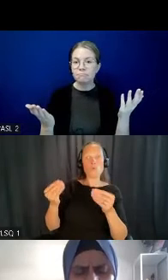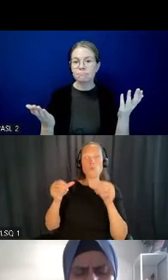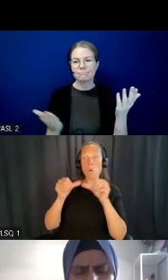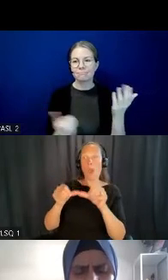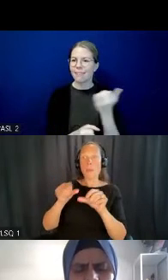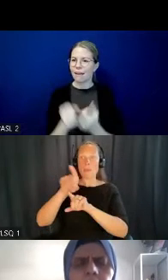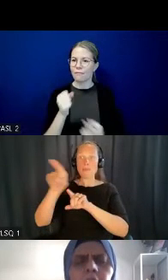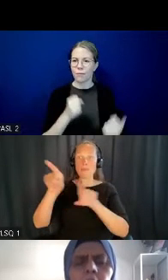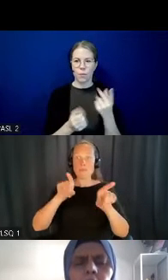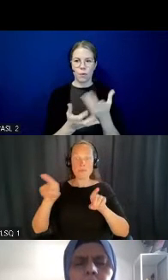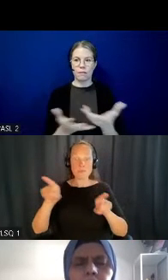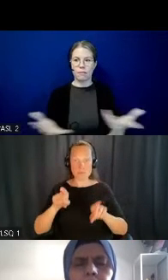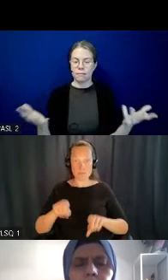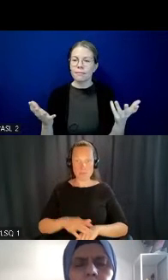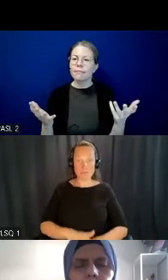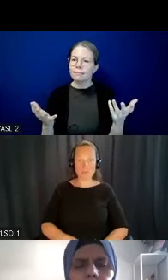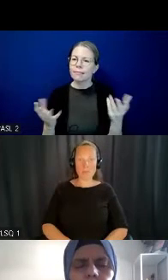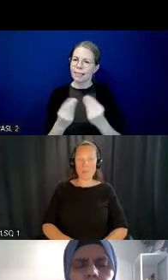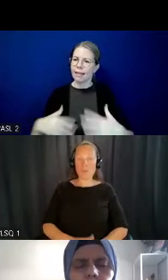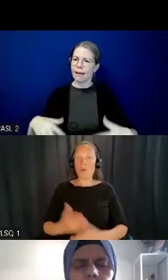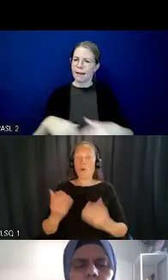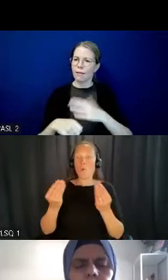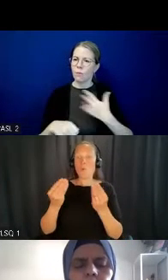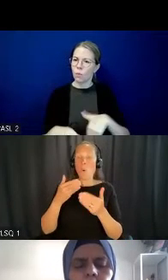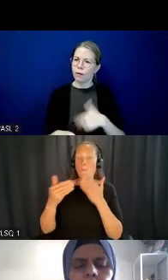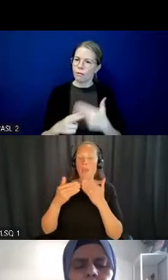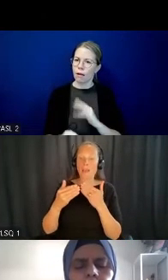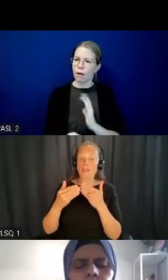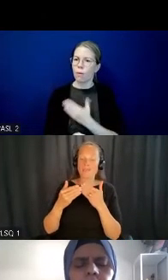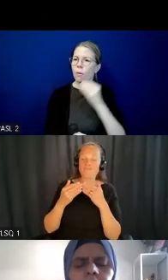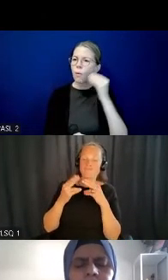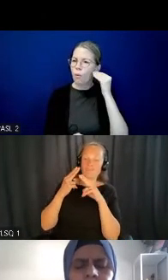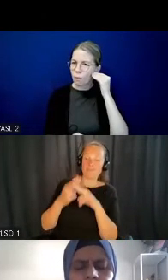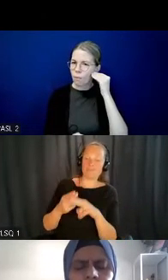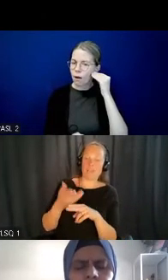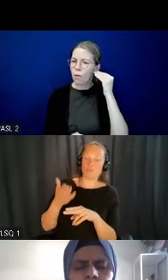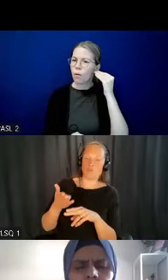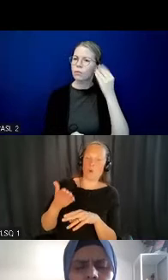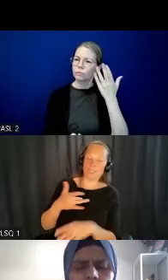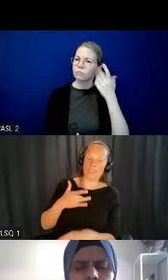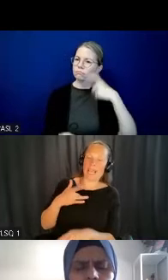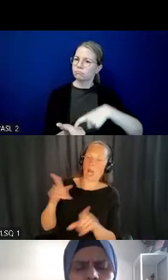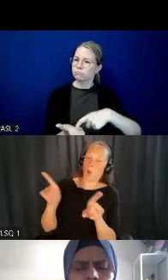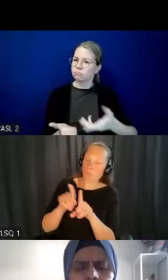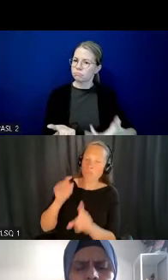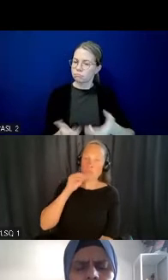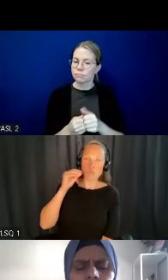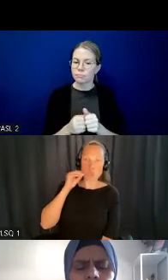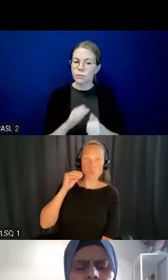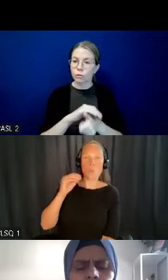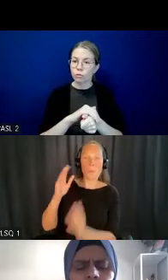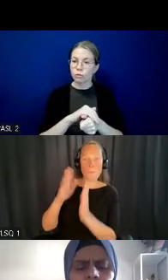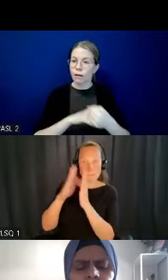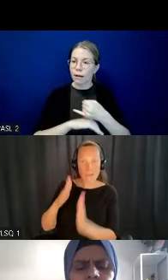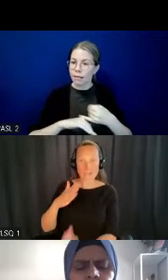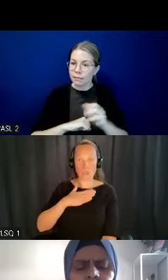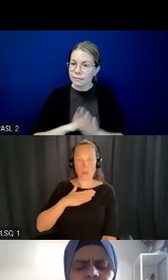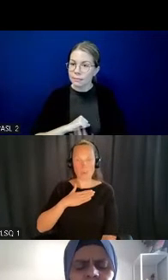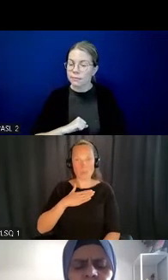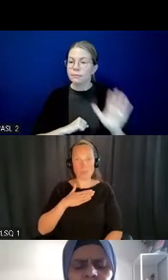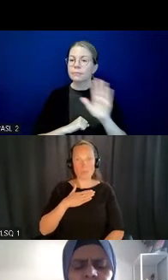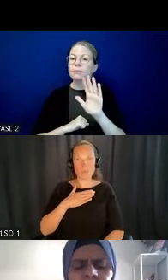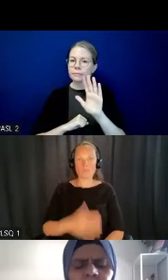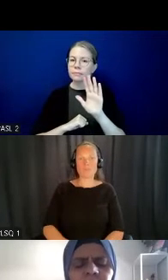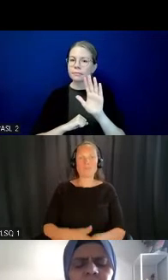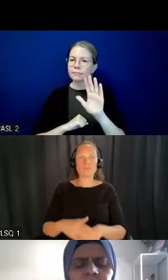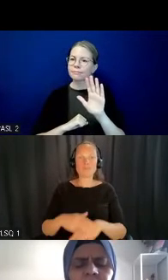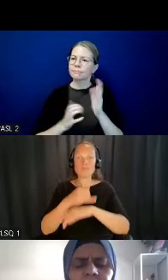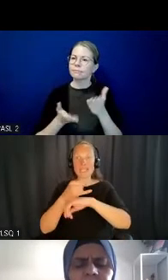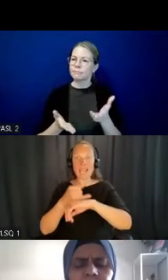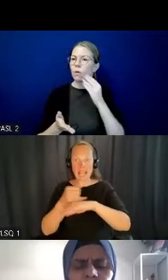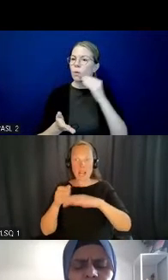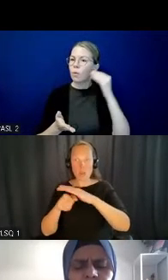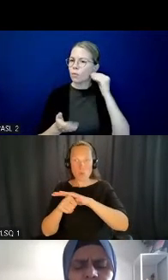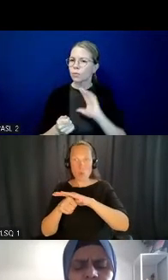THIS AFTERNOON CALL HOME. TURTLE ISLAND, HOME TO OUR INDIGENOUS FIRST NATIONS AND METIS PEOPLES.